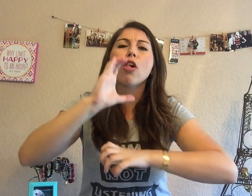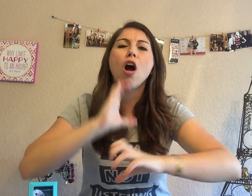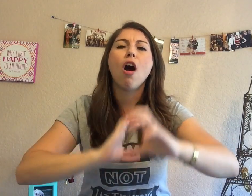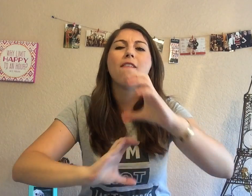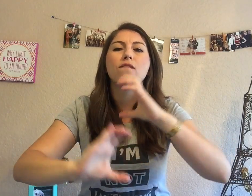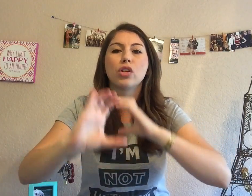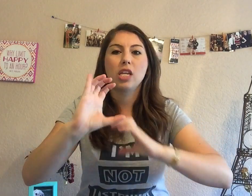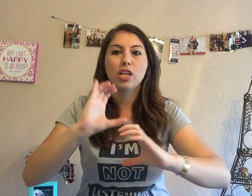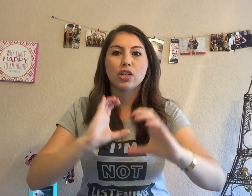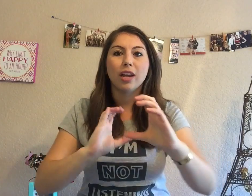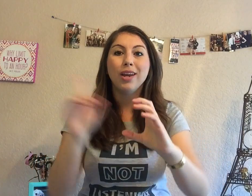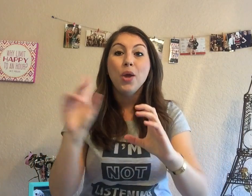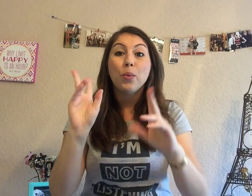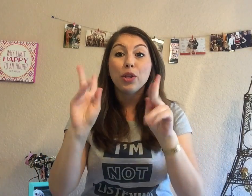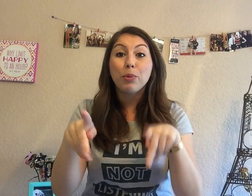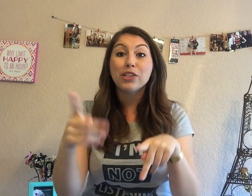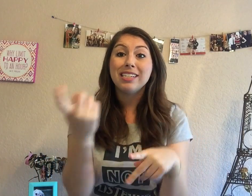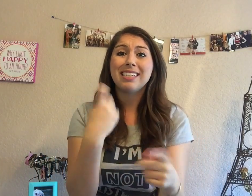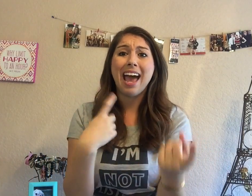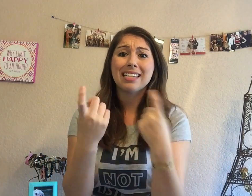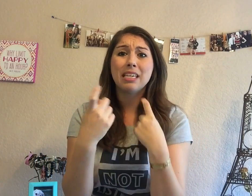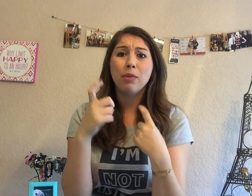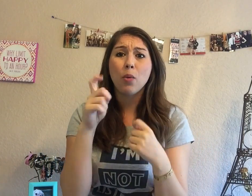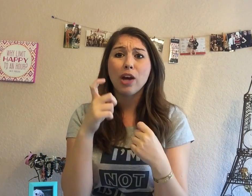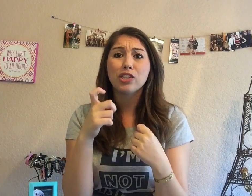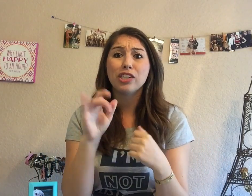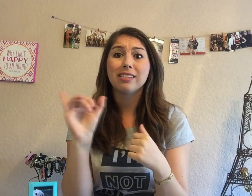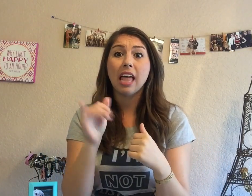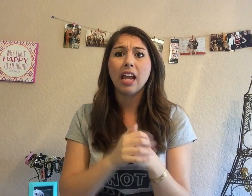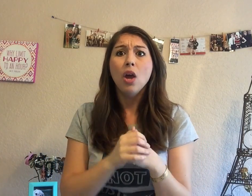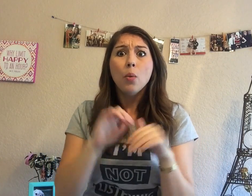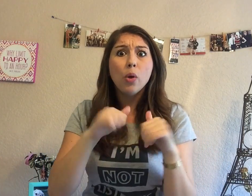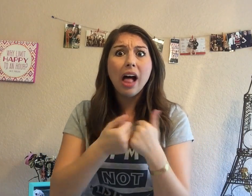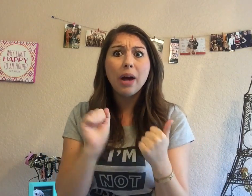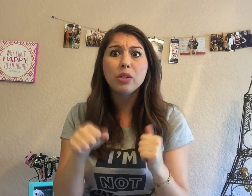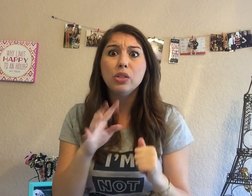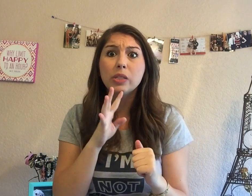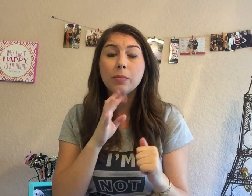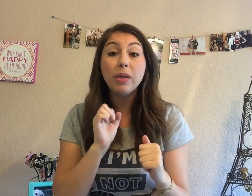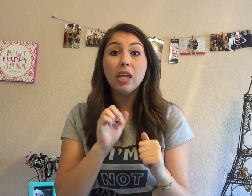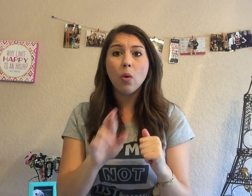conversation. Where the person is asking you questions like "How can you speak?"